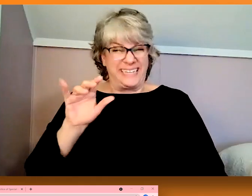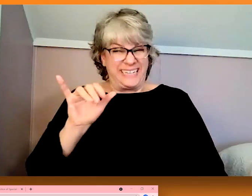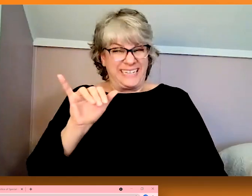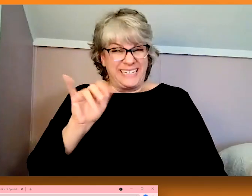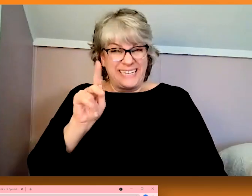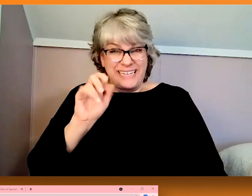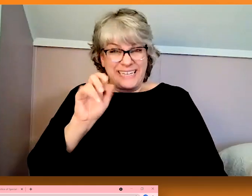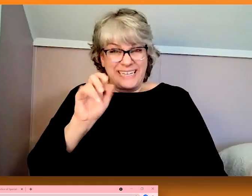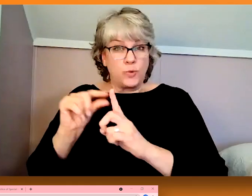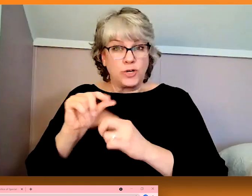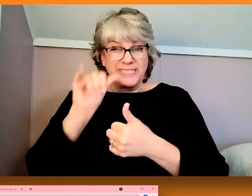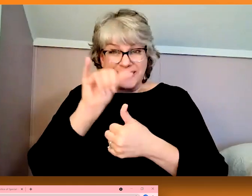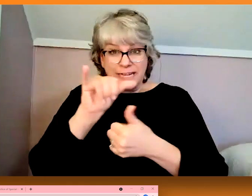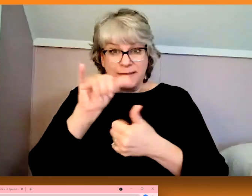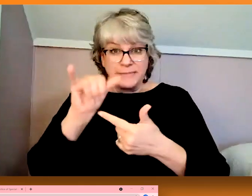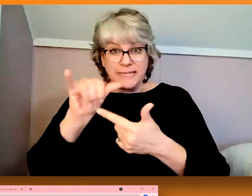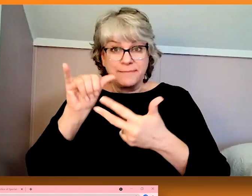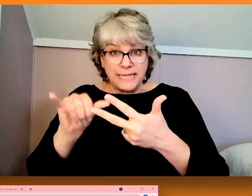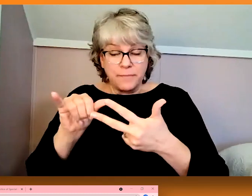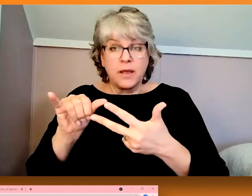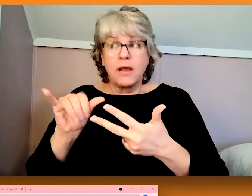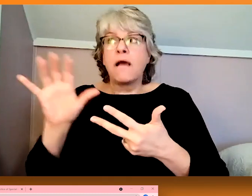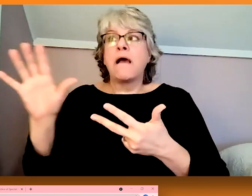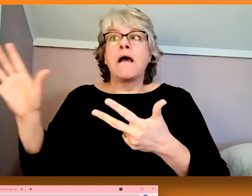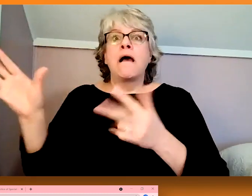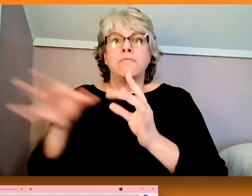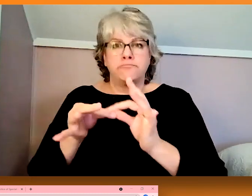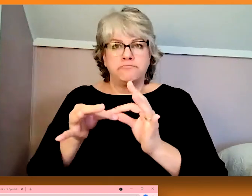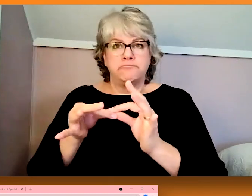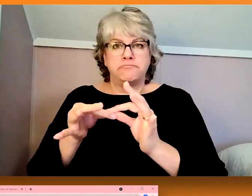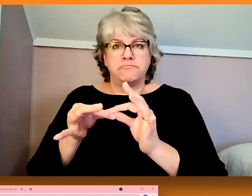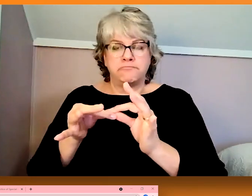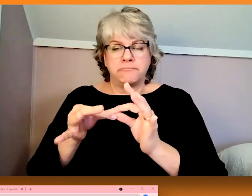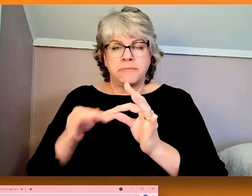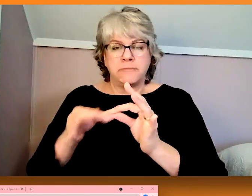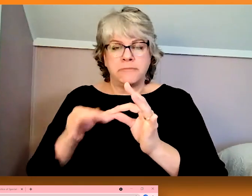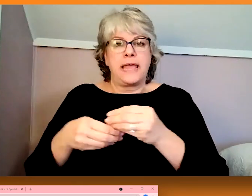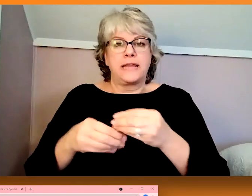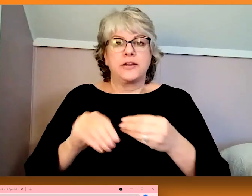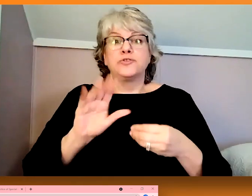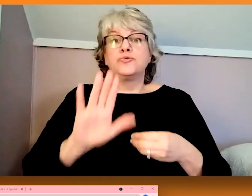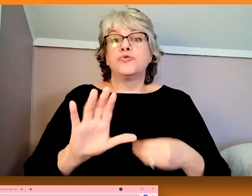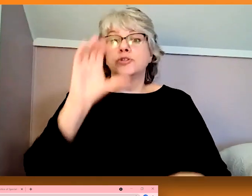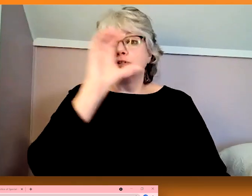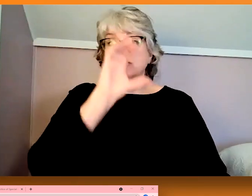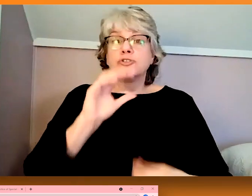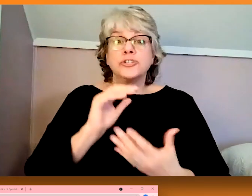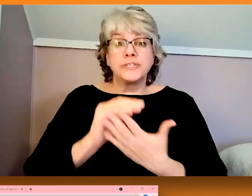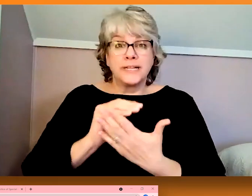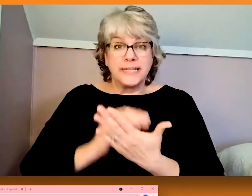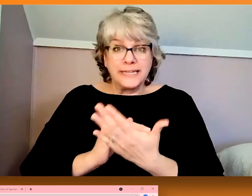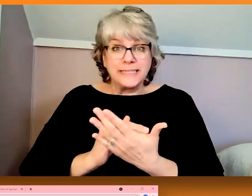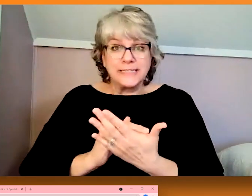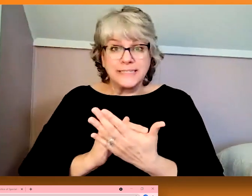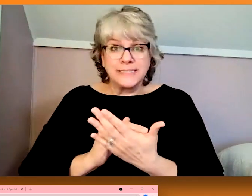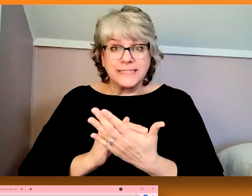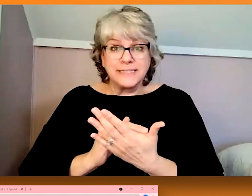it's going to get added to your search list, and you will get an e-mail with--